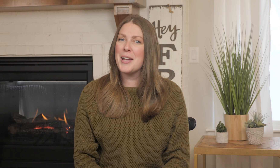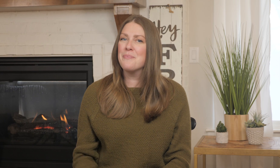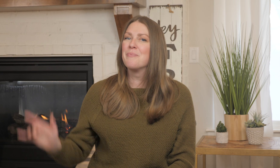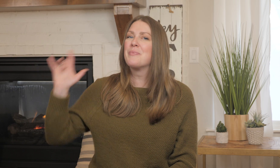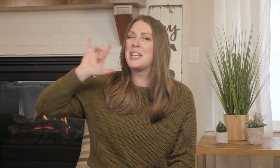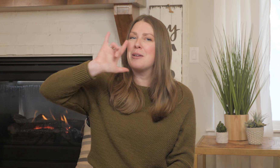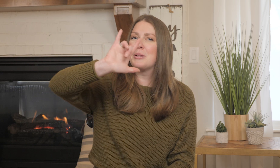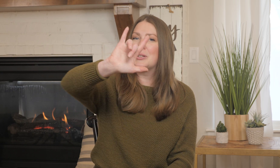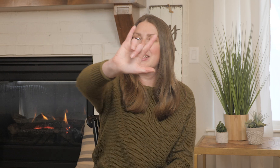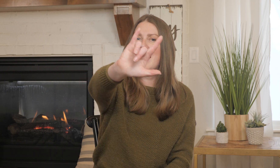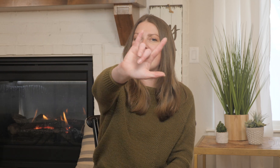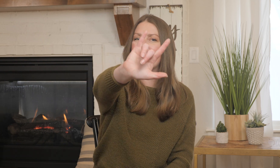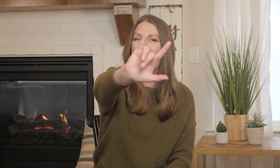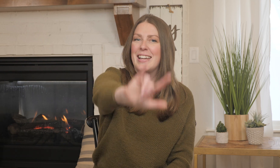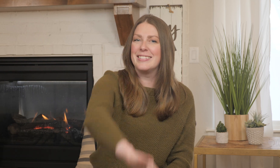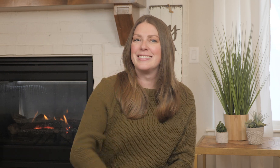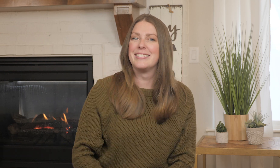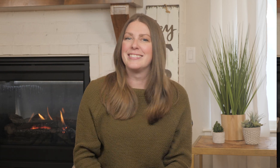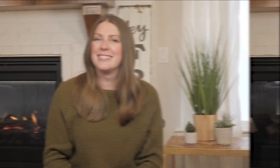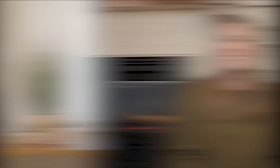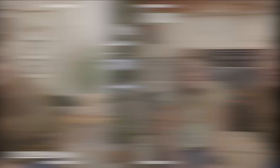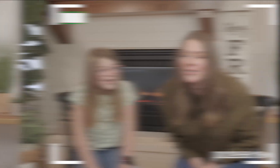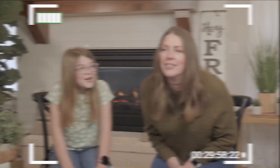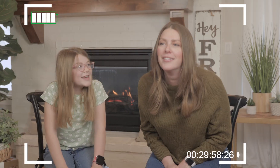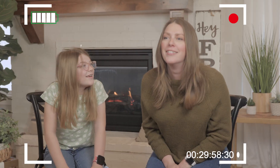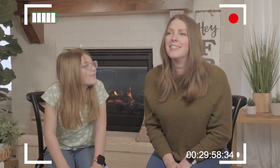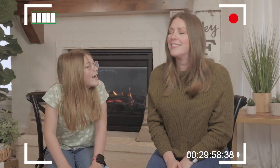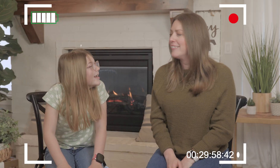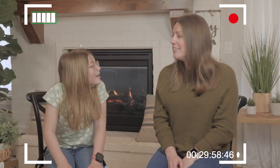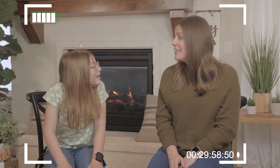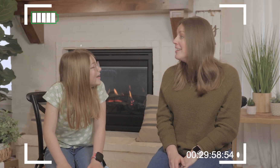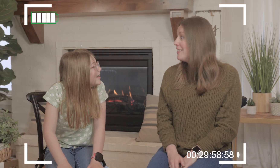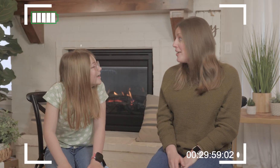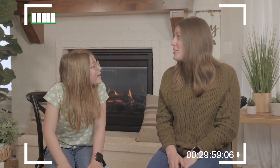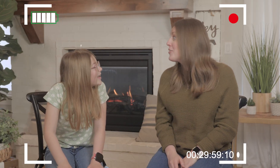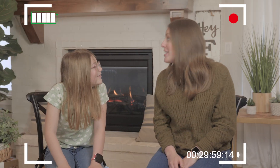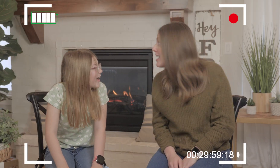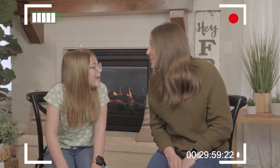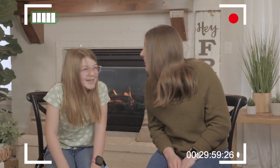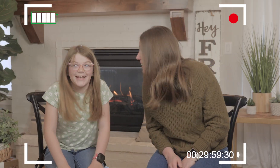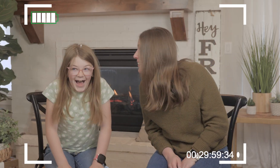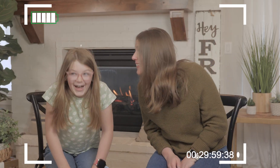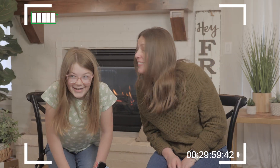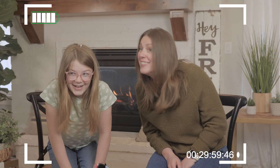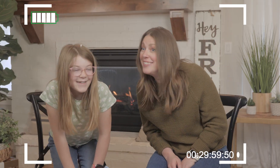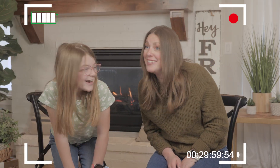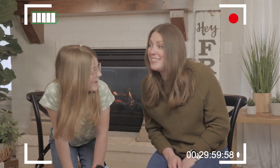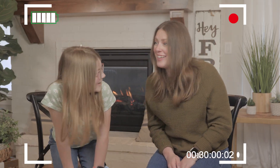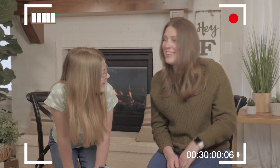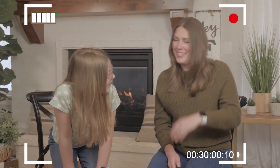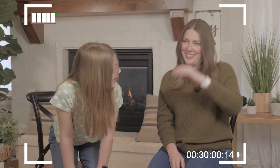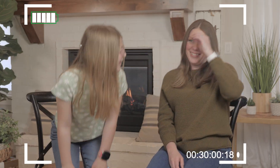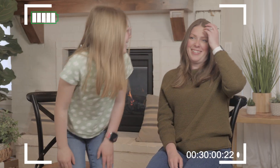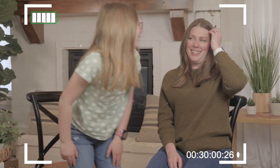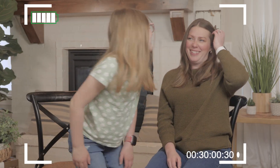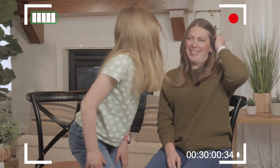time keep learning how to sign 🤟 Keep that in. You think that's funny? Yeah, keep that in. Okay